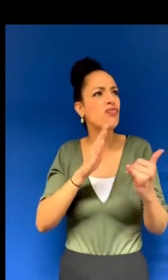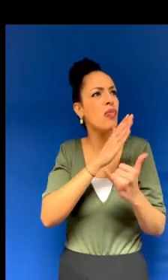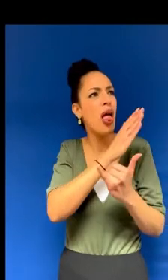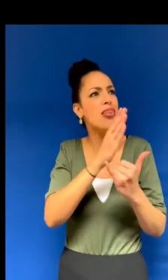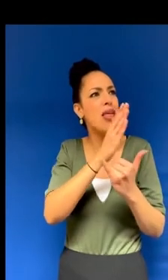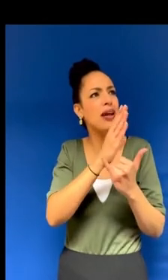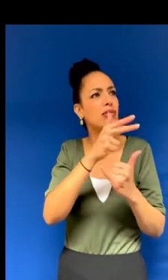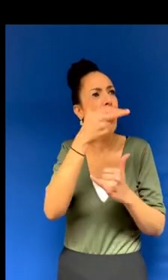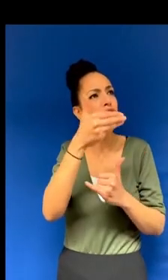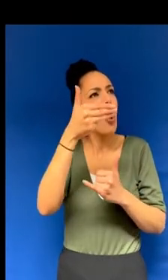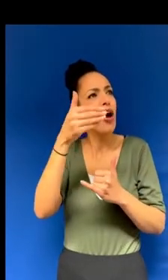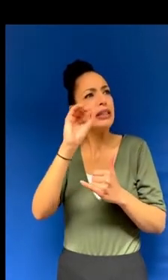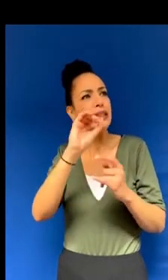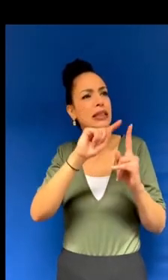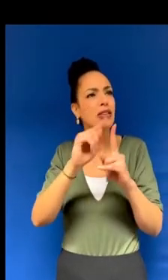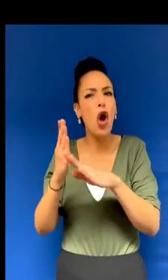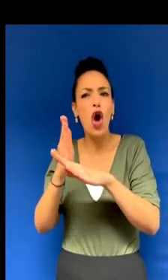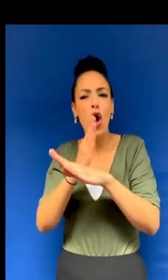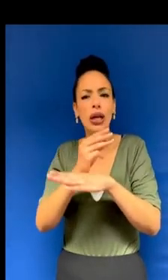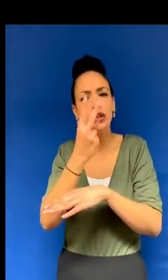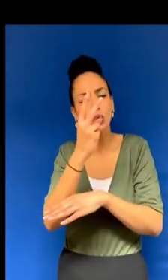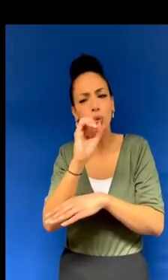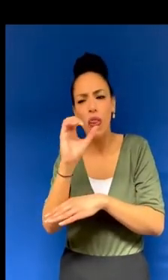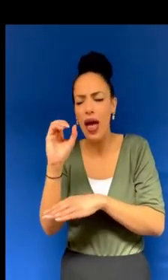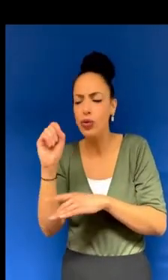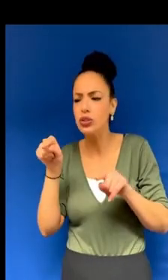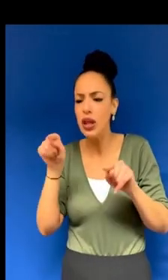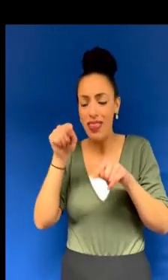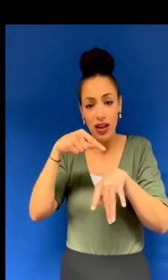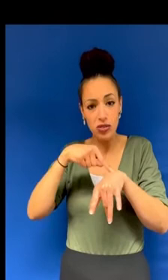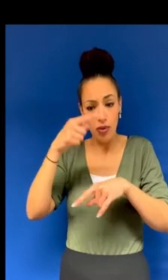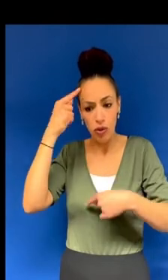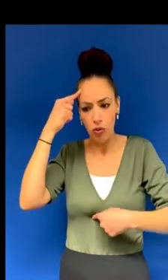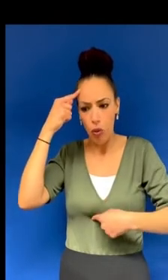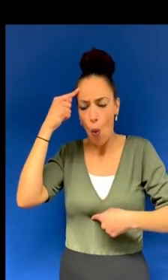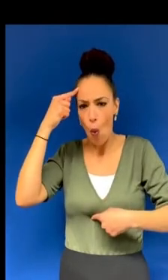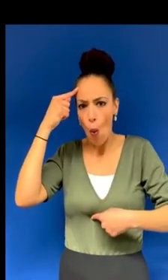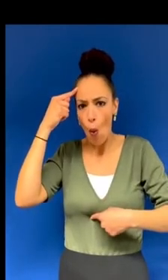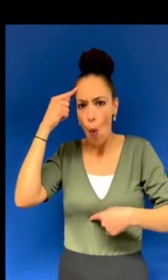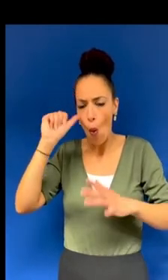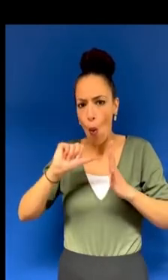lived most of my life here. Now i remember when I started, it was- when we started in about the late